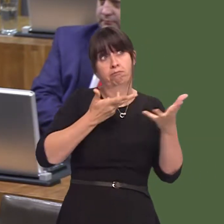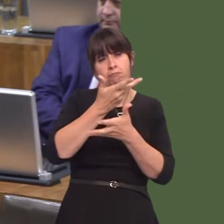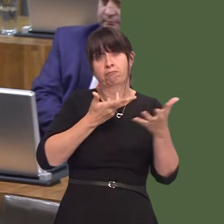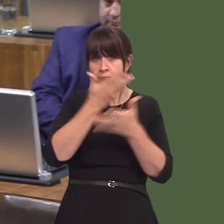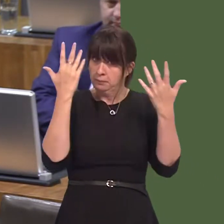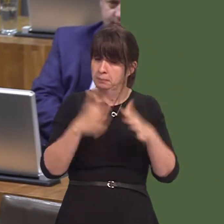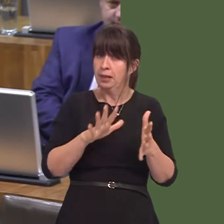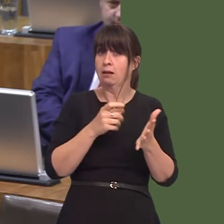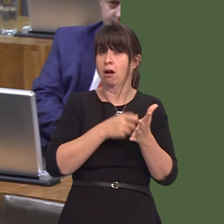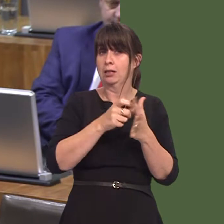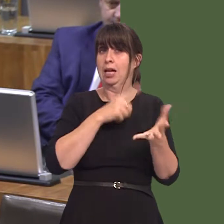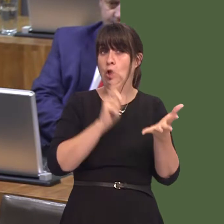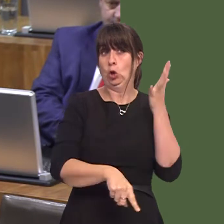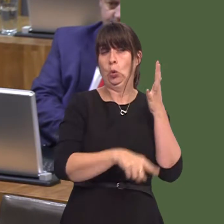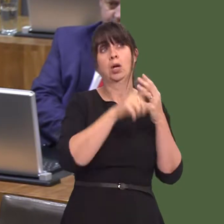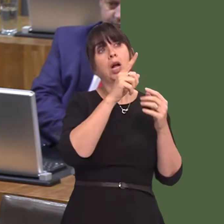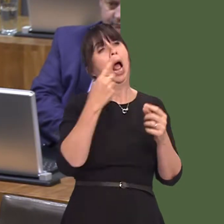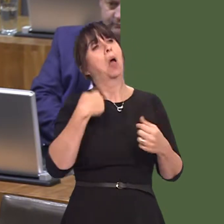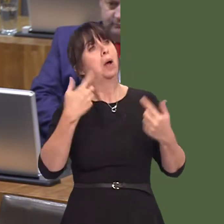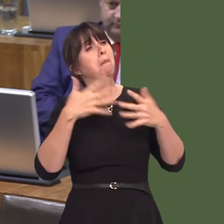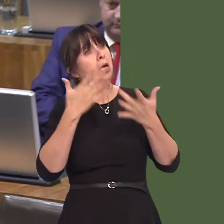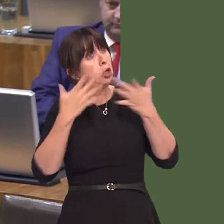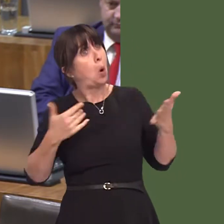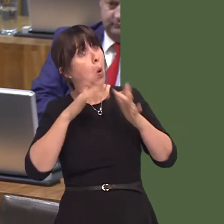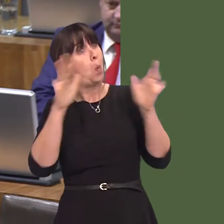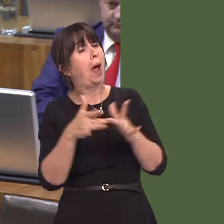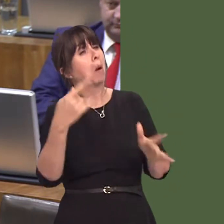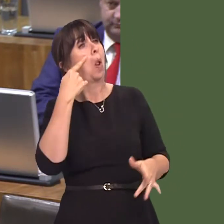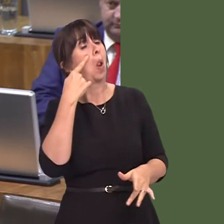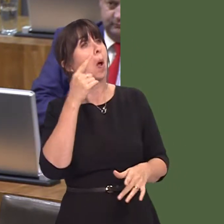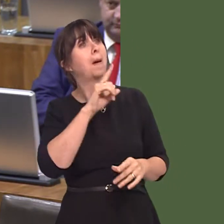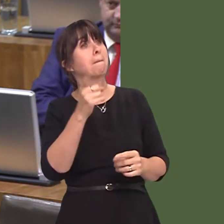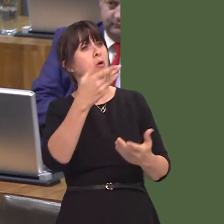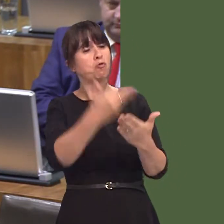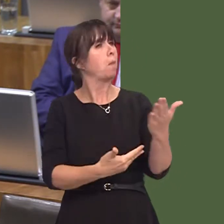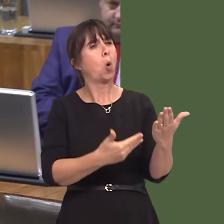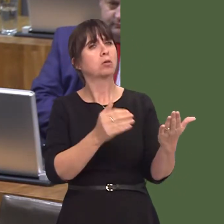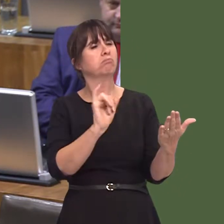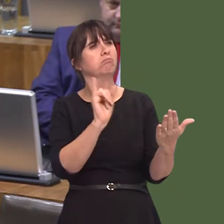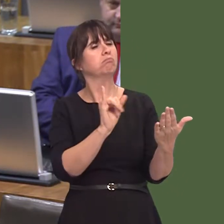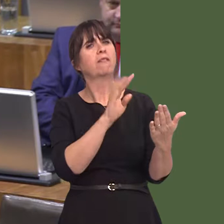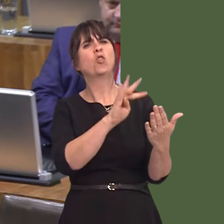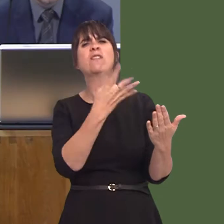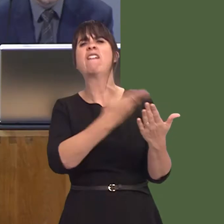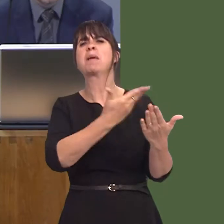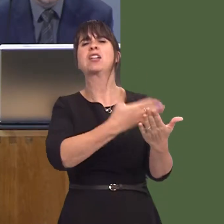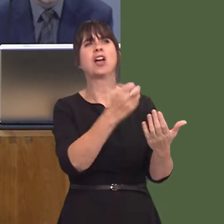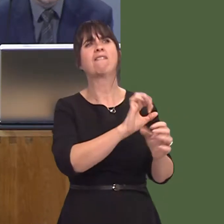They gave us a glimpse of the content of the website, but did not provide us with a copy of the 45-page report.